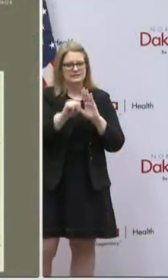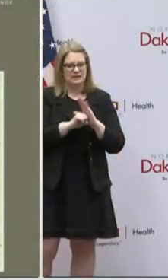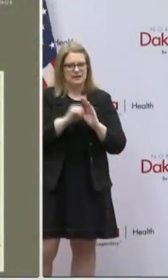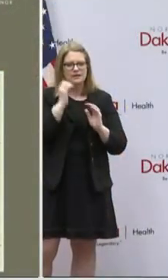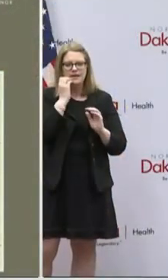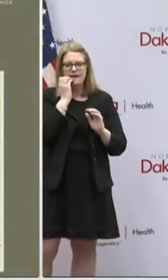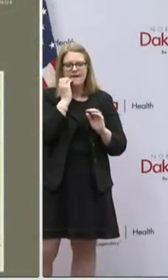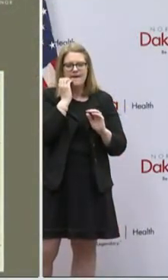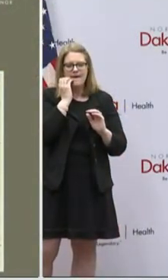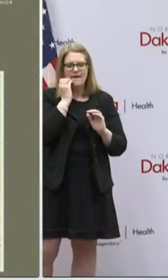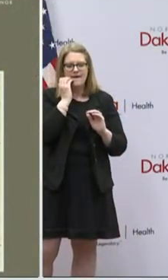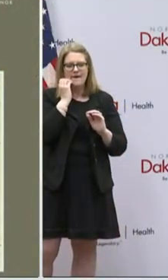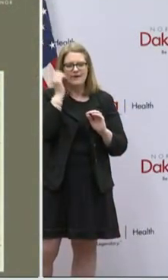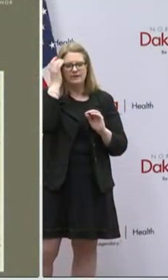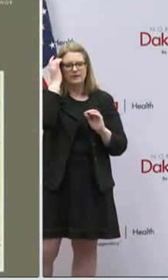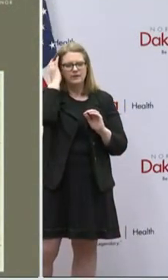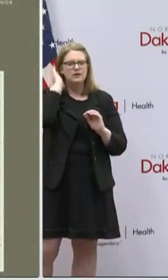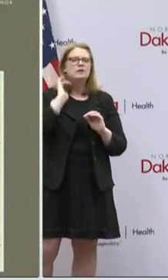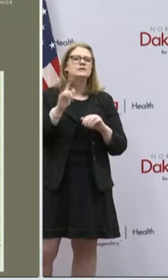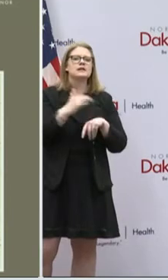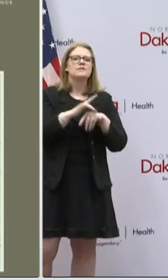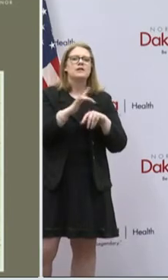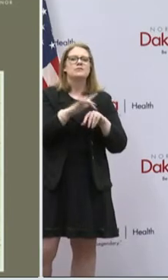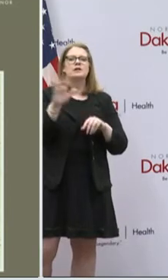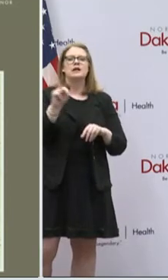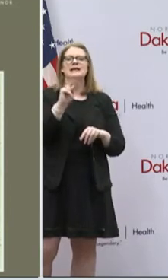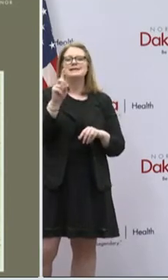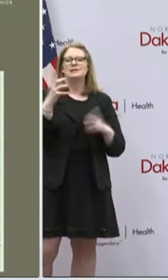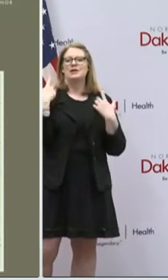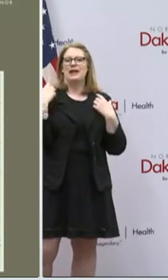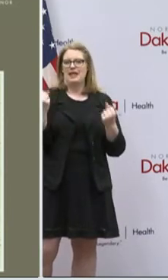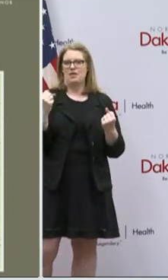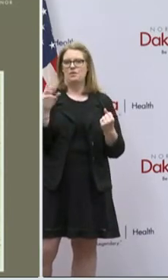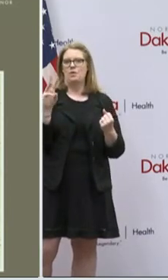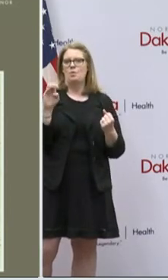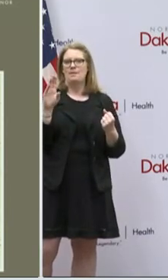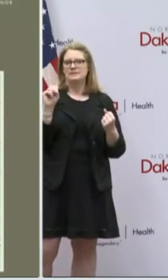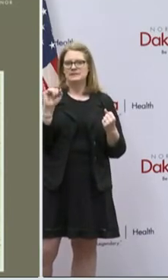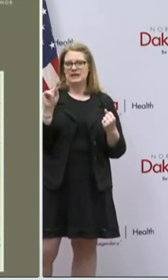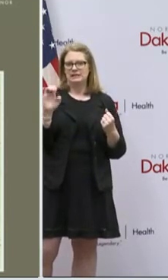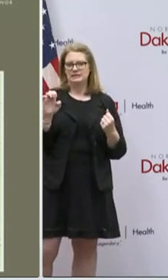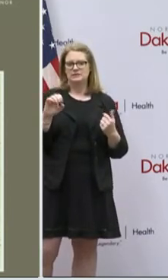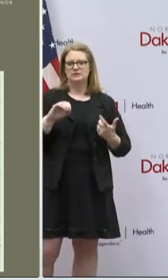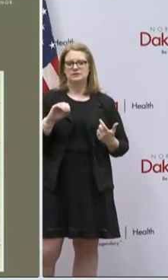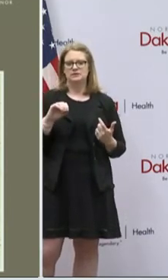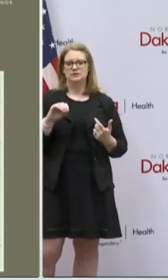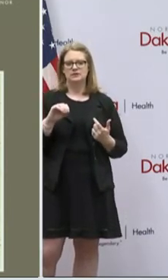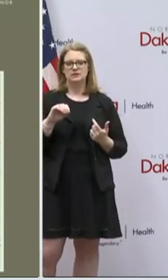WE'RE GOING TO BE CONTINUING TO UPDATE THIS. THIS IS AVAILABLE ON THE NORTH